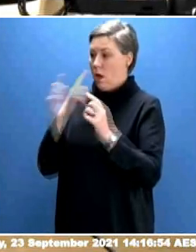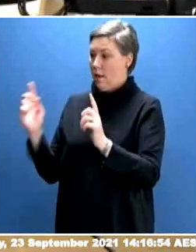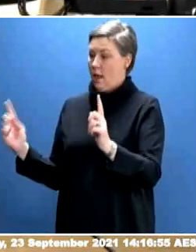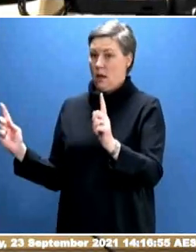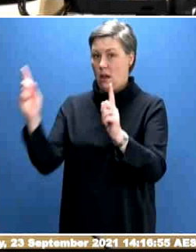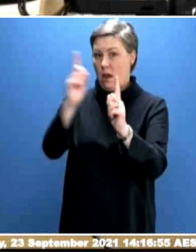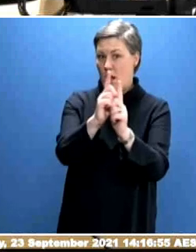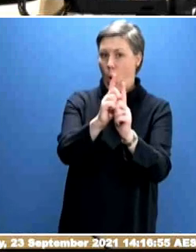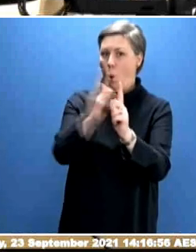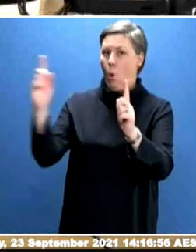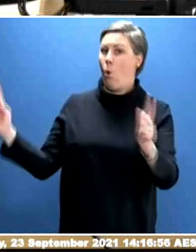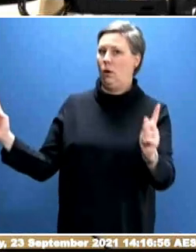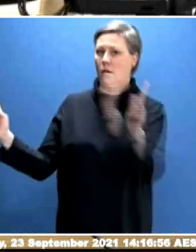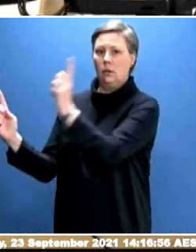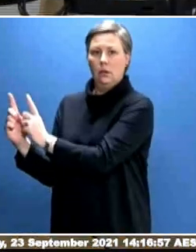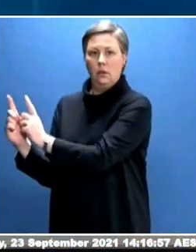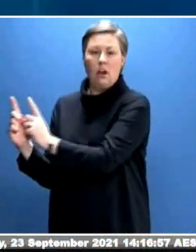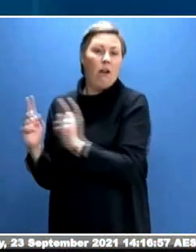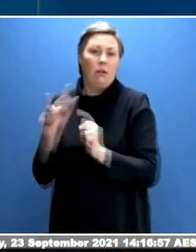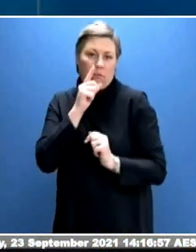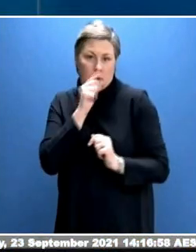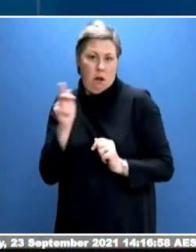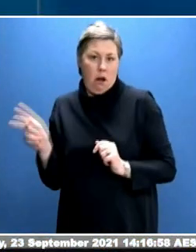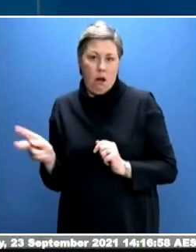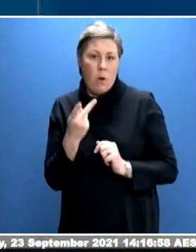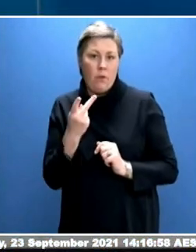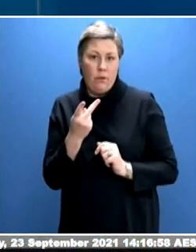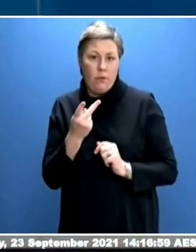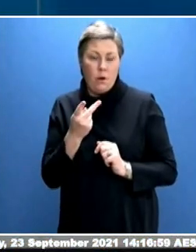So, it can be both, although it's called a "Secure Care"